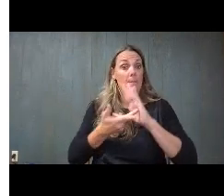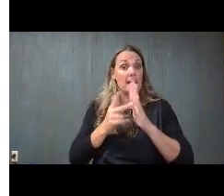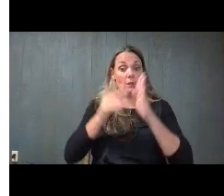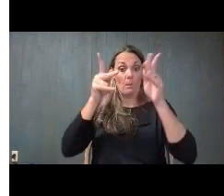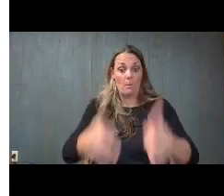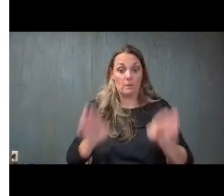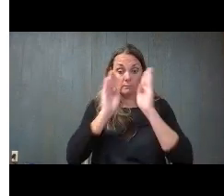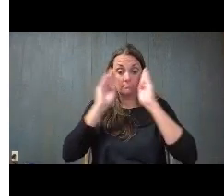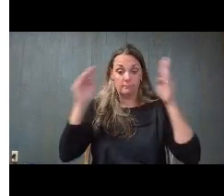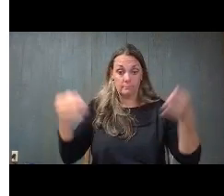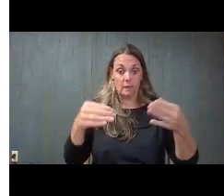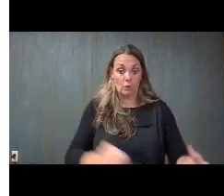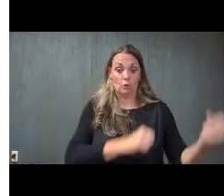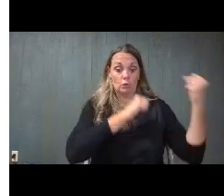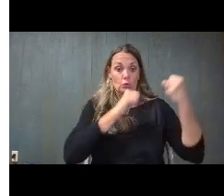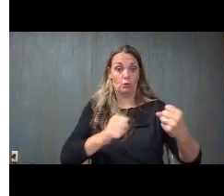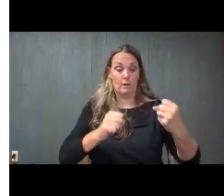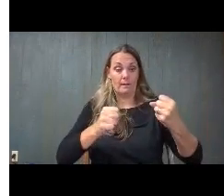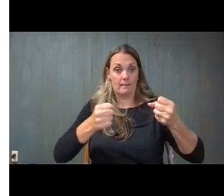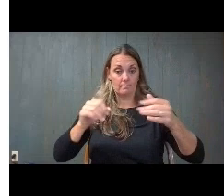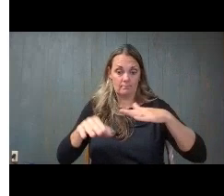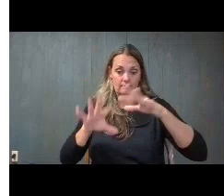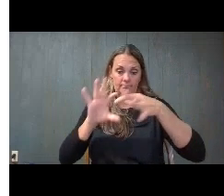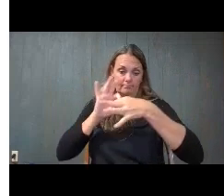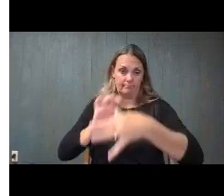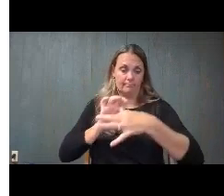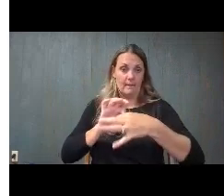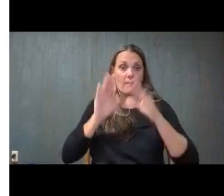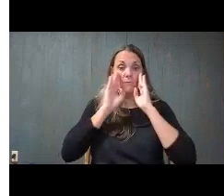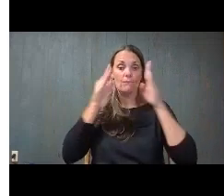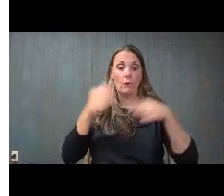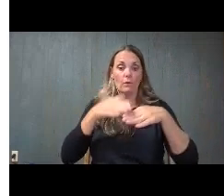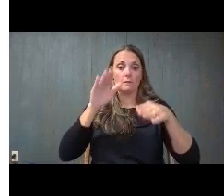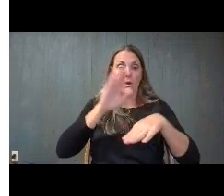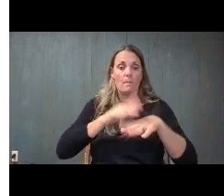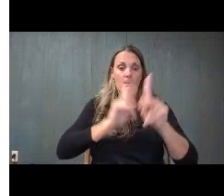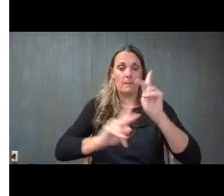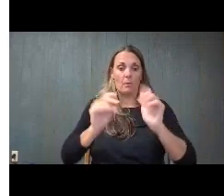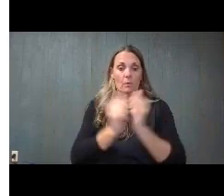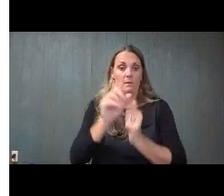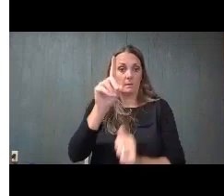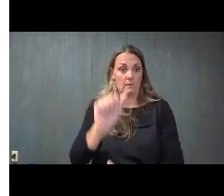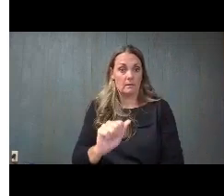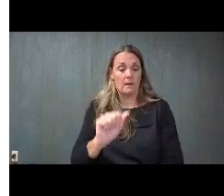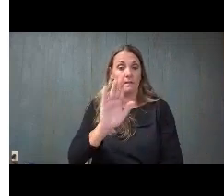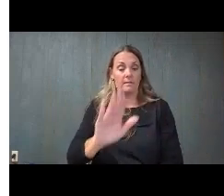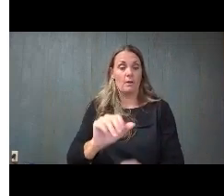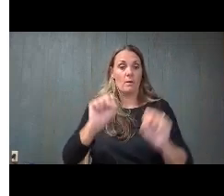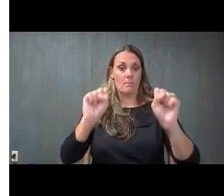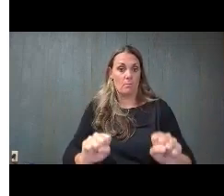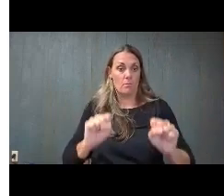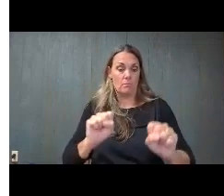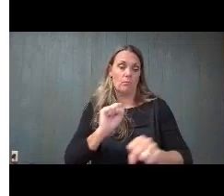based and focused on individuals with disabilities. Employable strengths